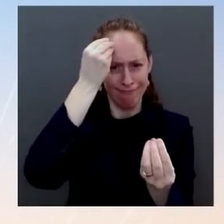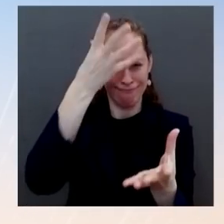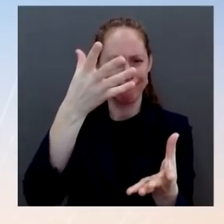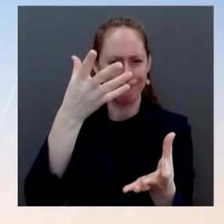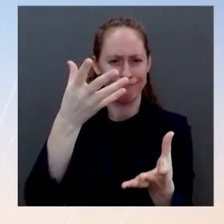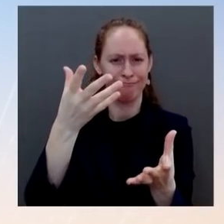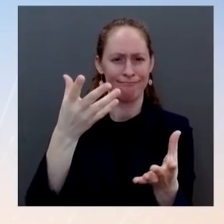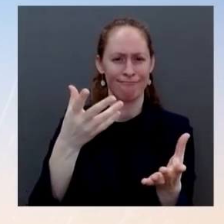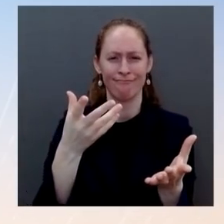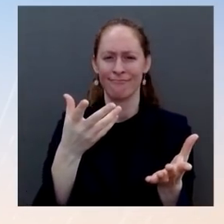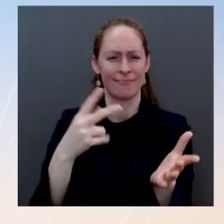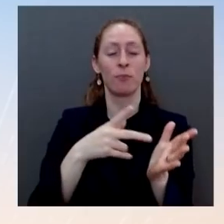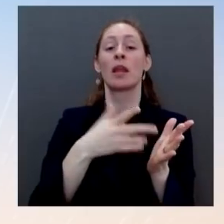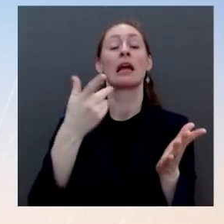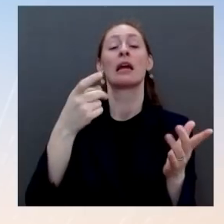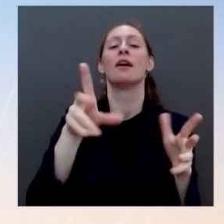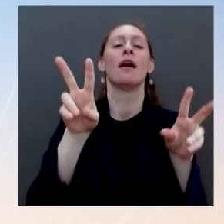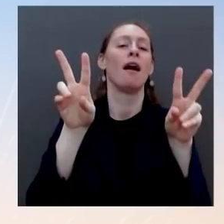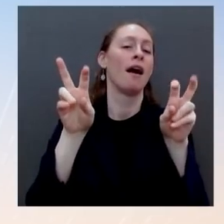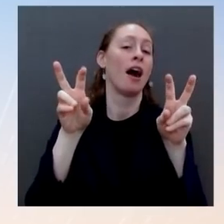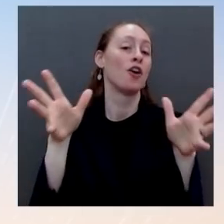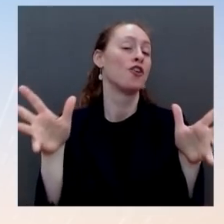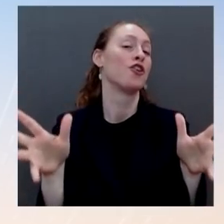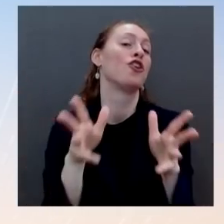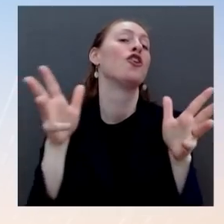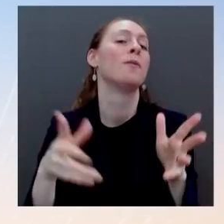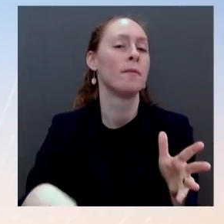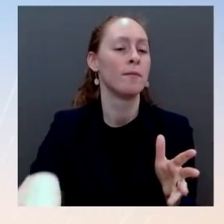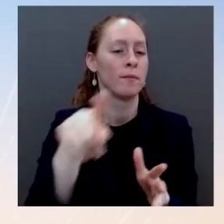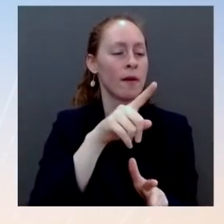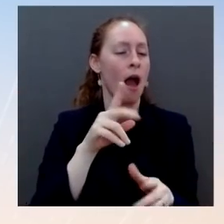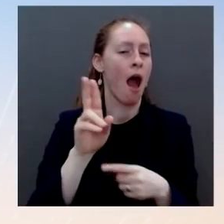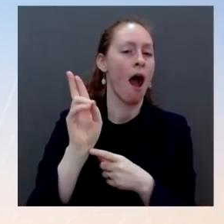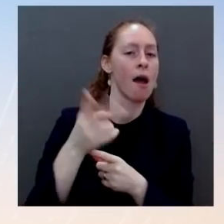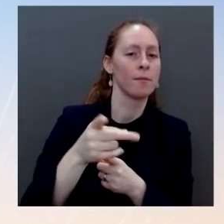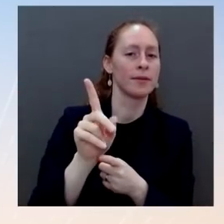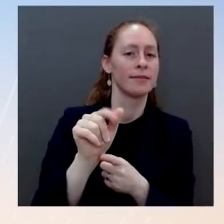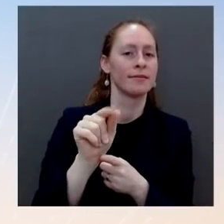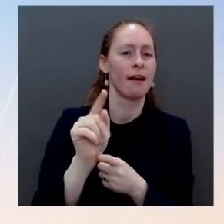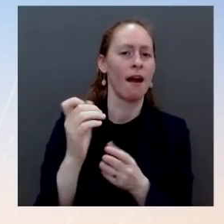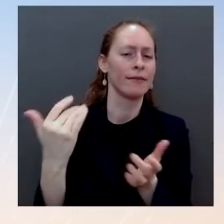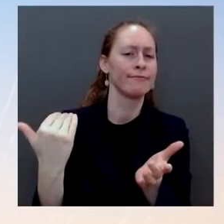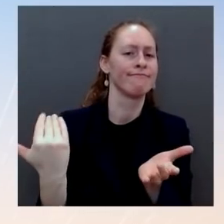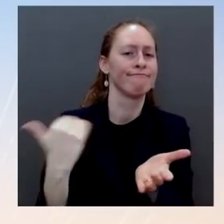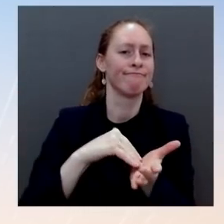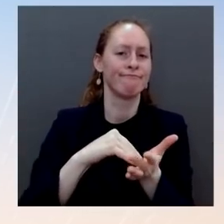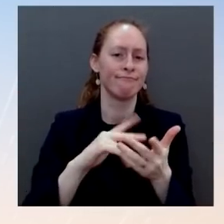given the waning protection of, you know, the primary series of vaccines